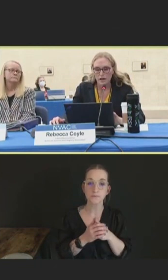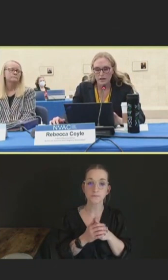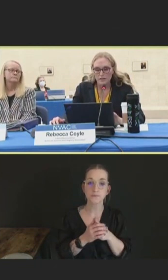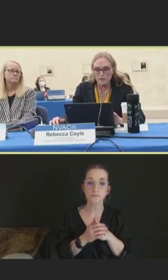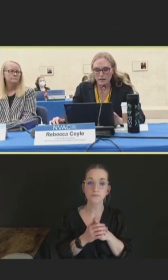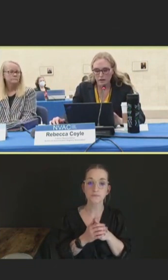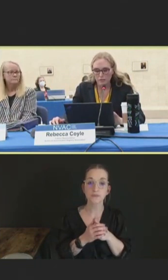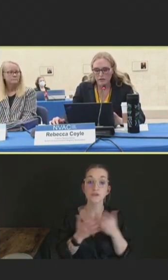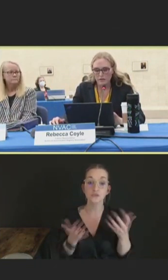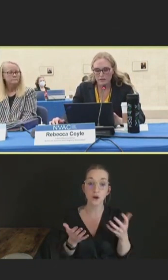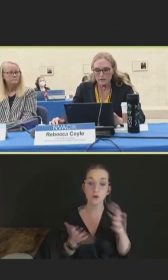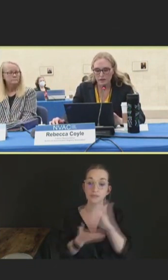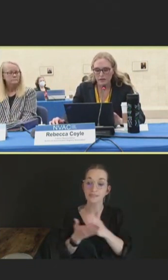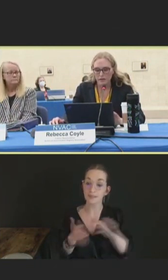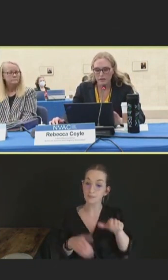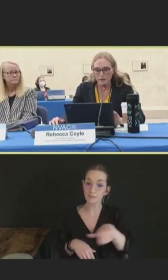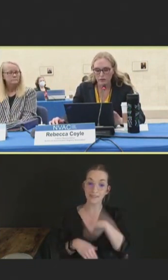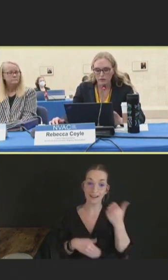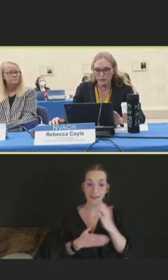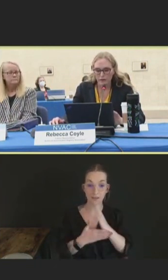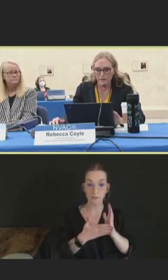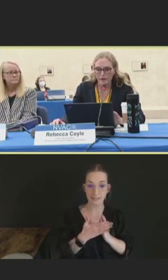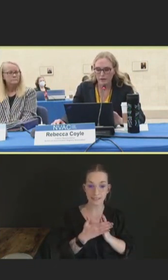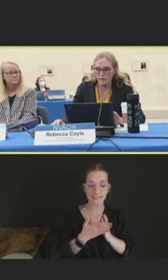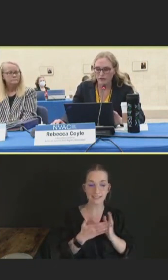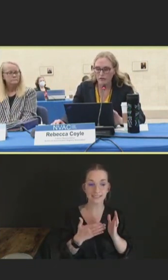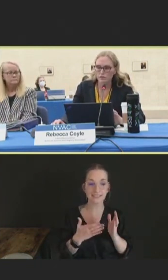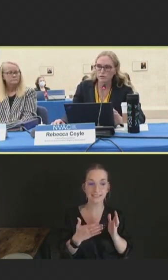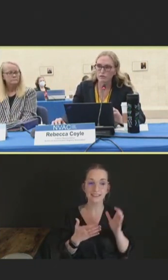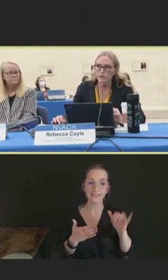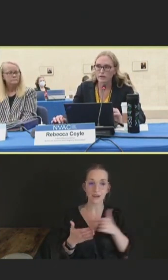Some of the other pieces I think that we're very excited about are sort of moving into